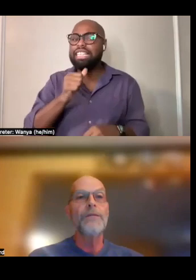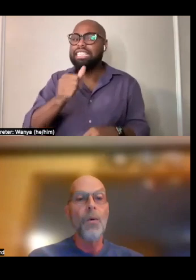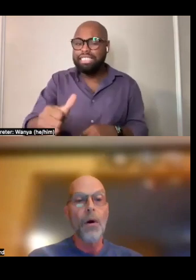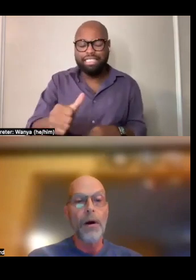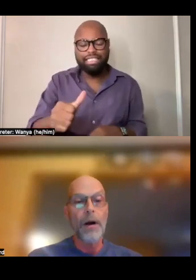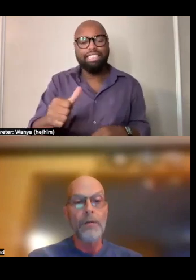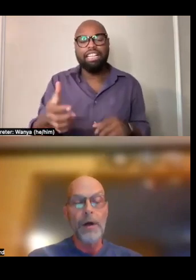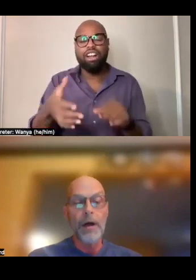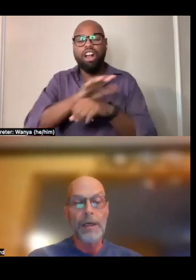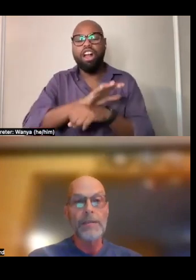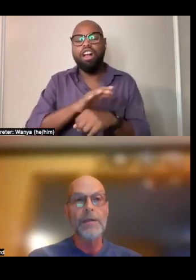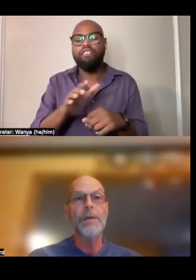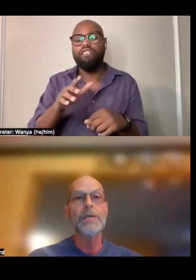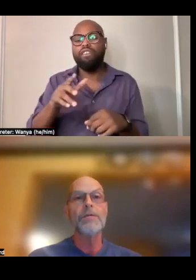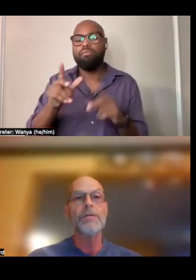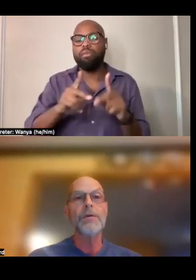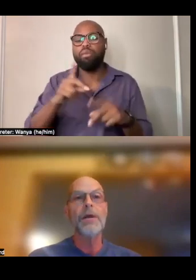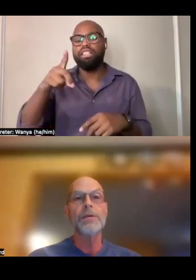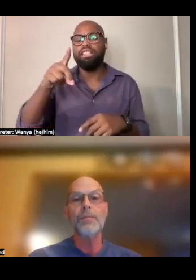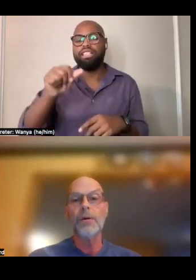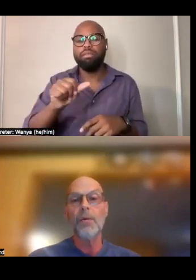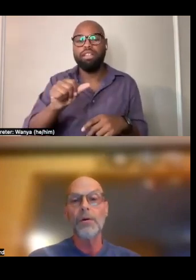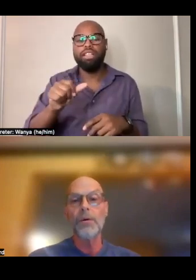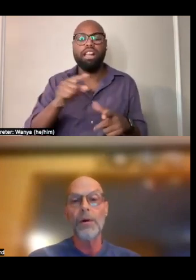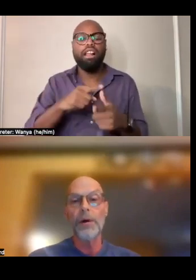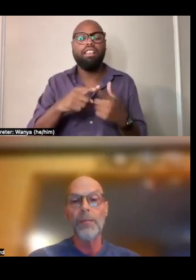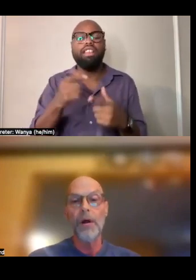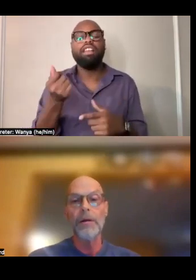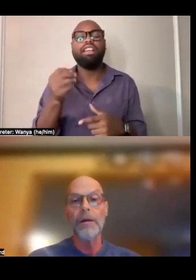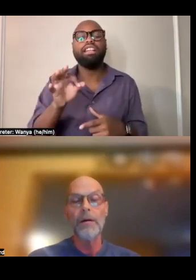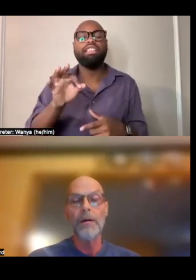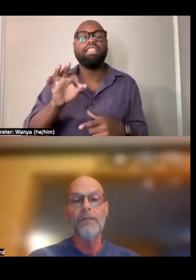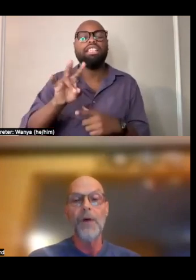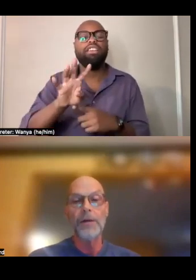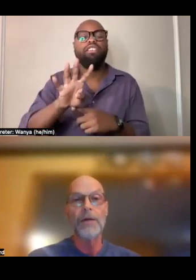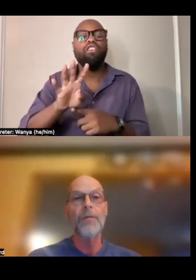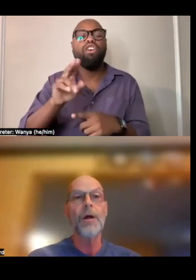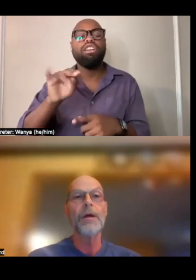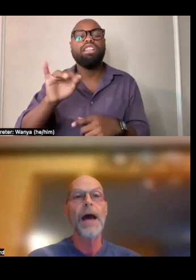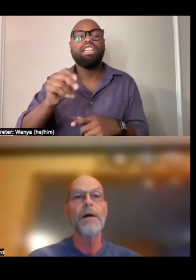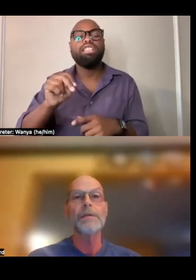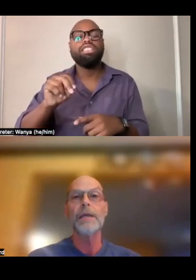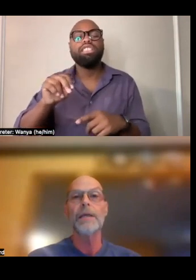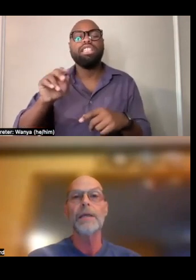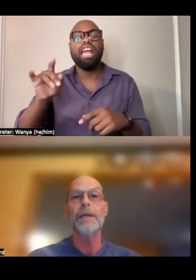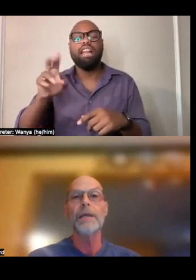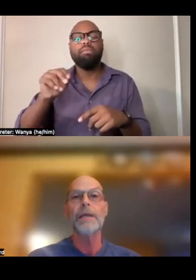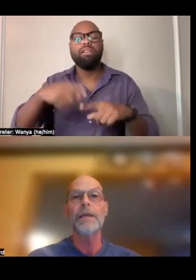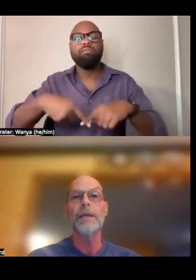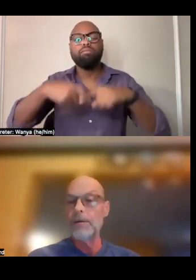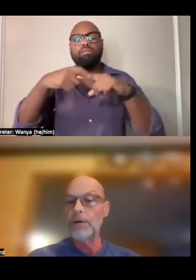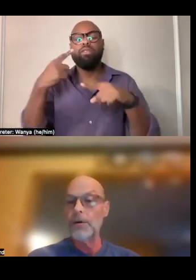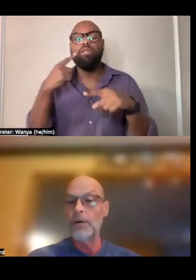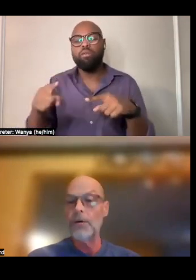the Nixon administration put a moratorium on funding for public housing that continue.